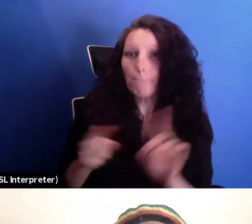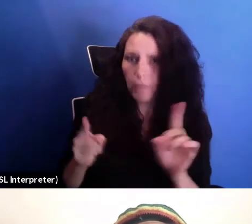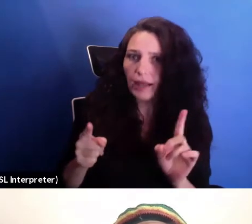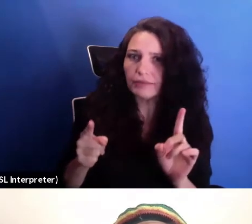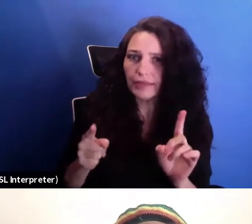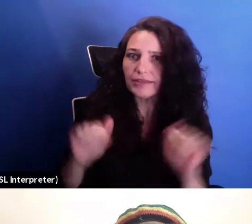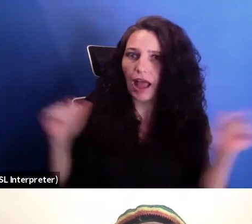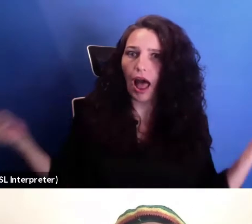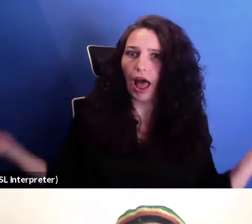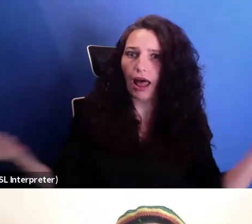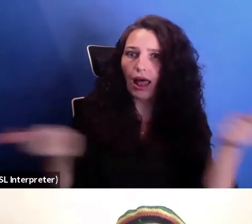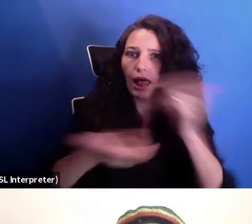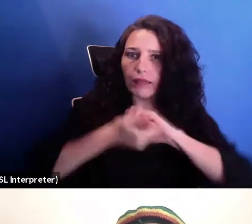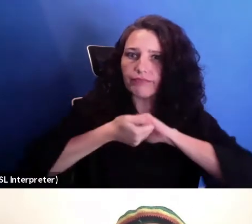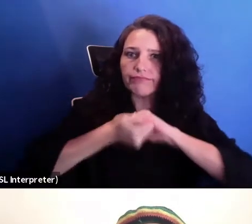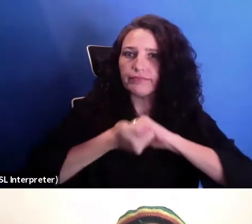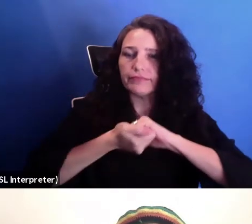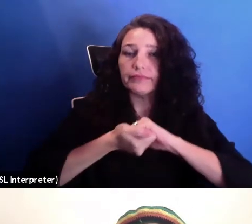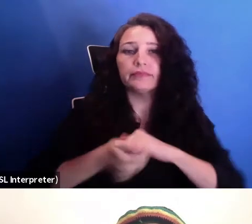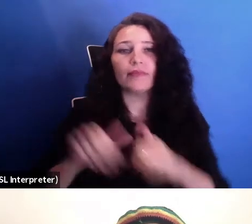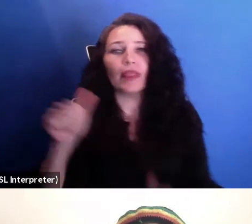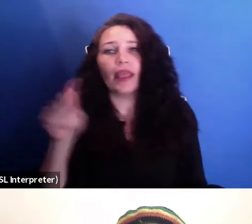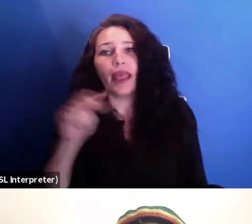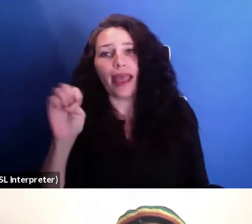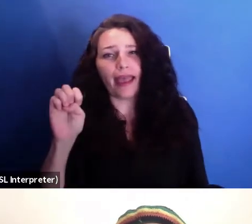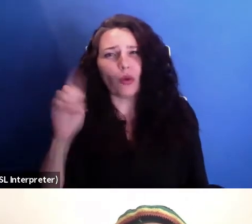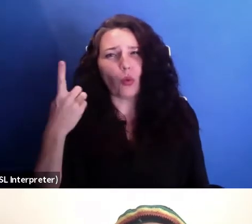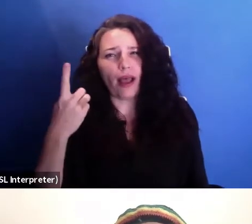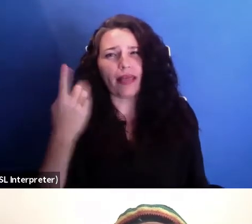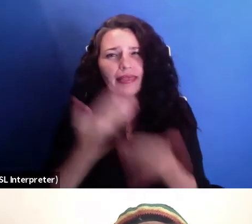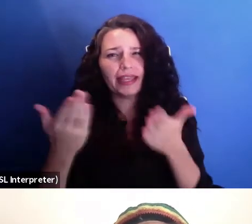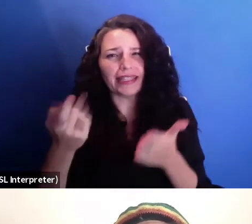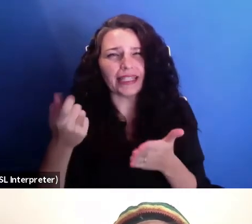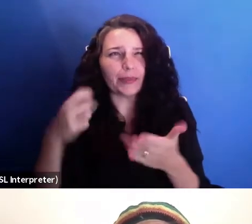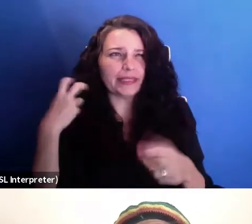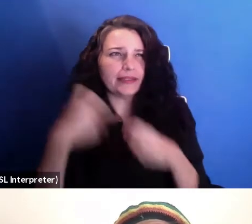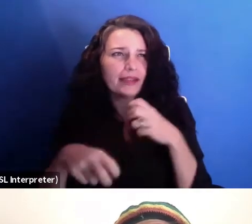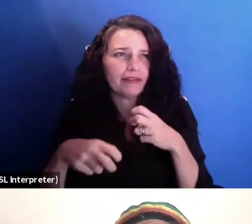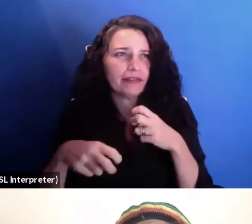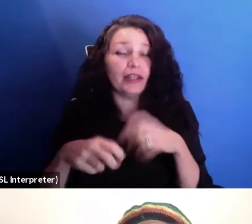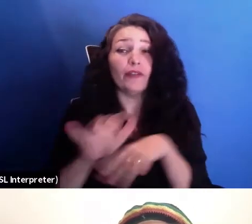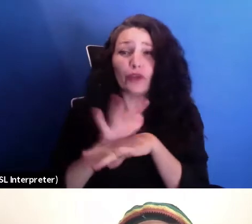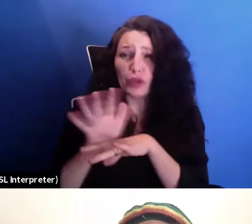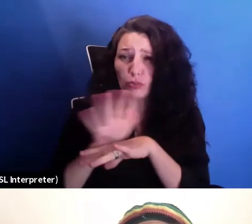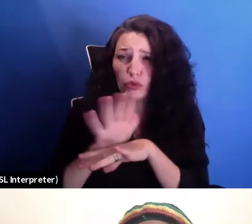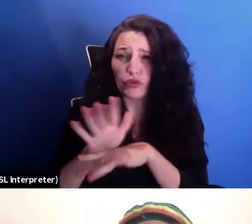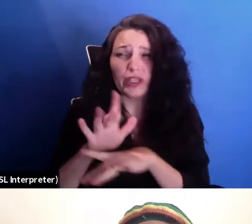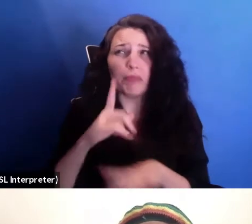about the movie and for me, I'm sure I'm not alone. I didn't realize how much protests,